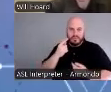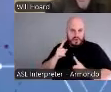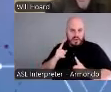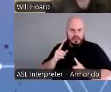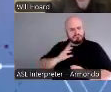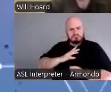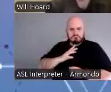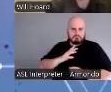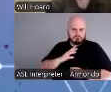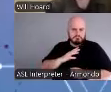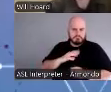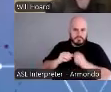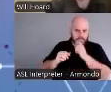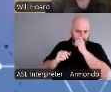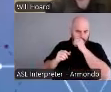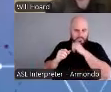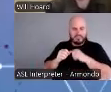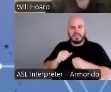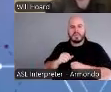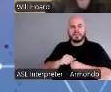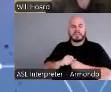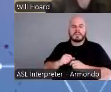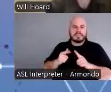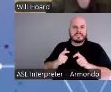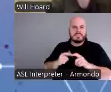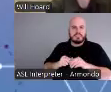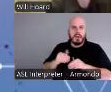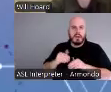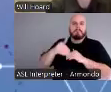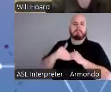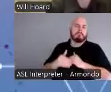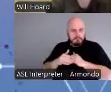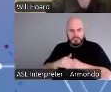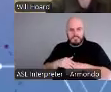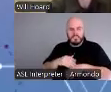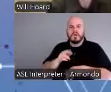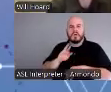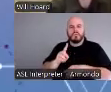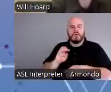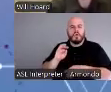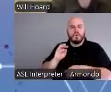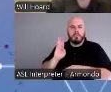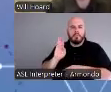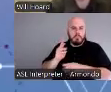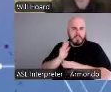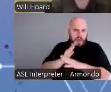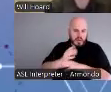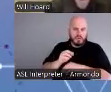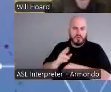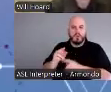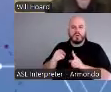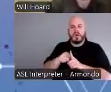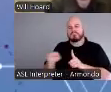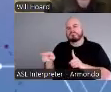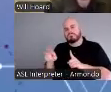We refer to them as speed bumps, roadblocks, and-- what was the other one, detours? Detours. Yep, yep. Yeah.